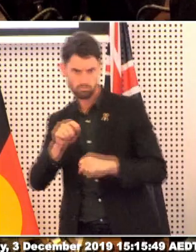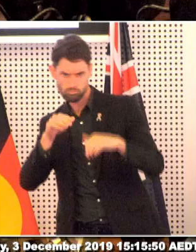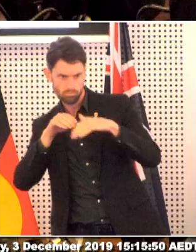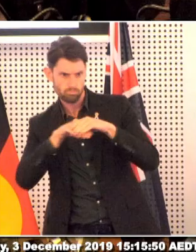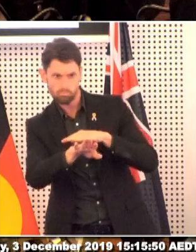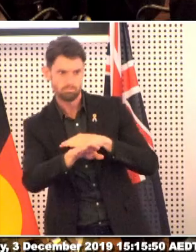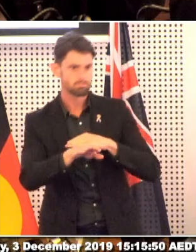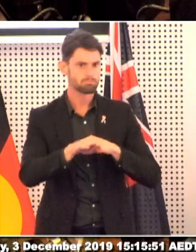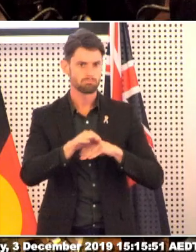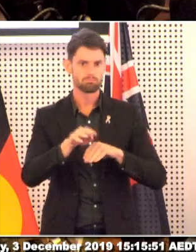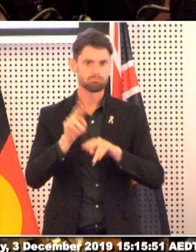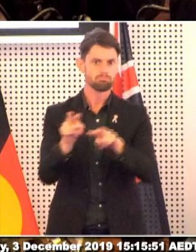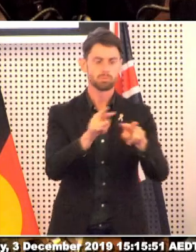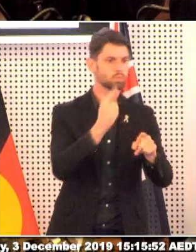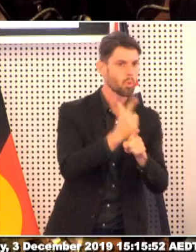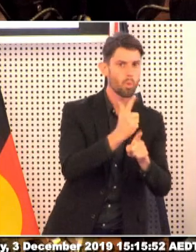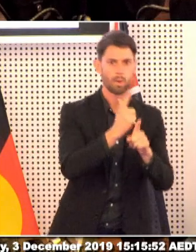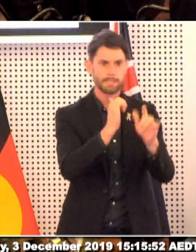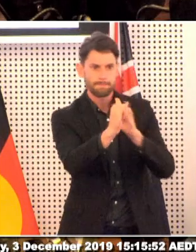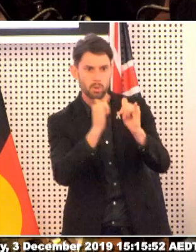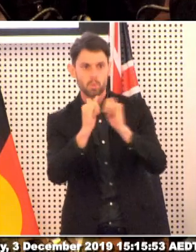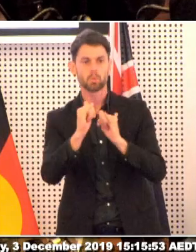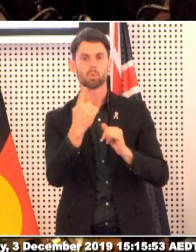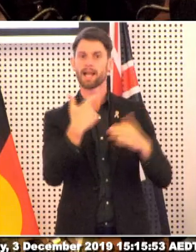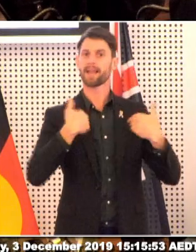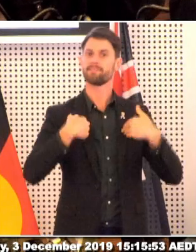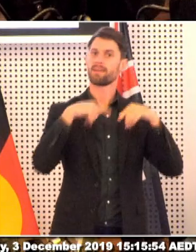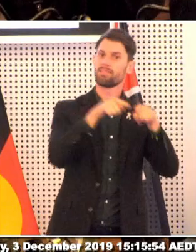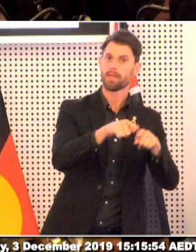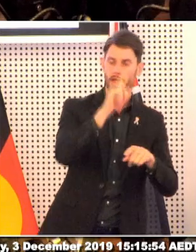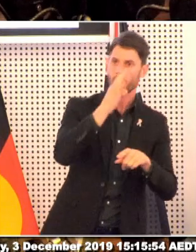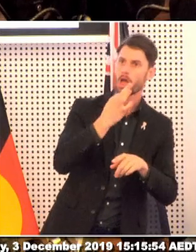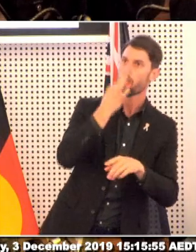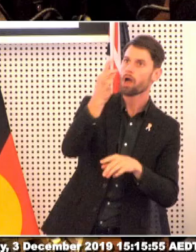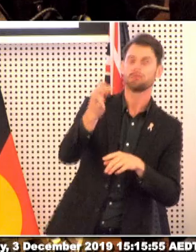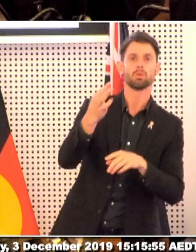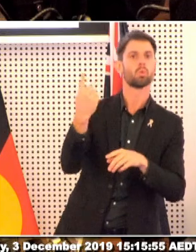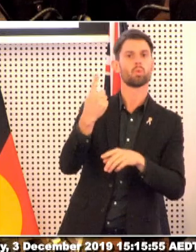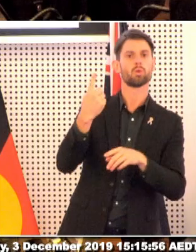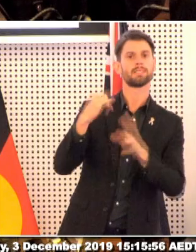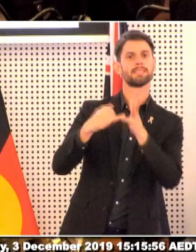residents, they can ask questions of the employees and the people working in a group